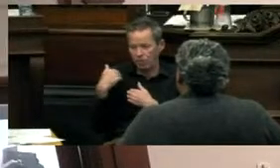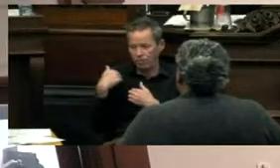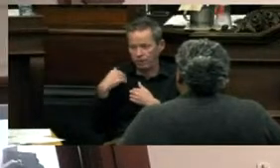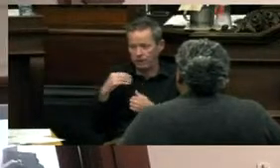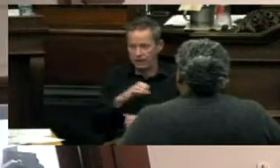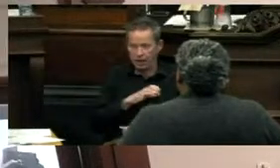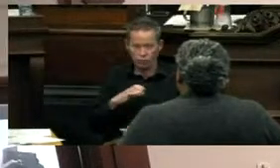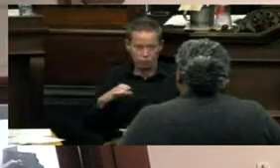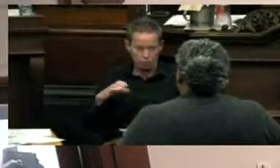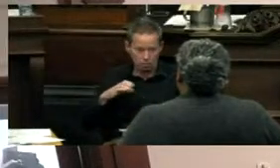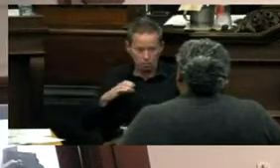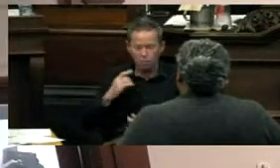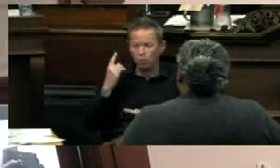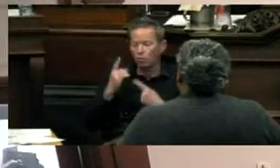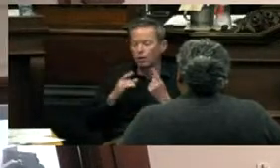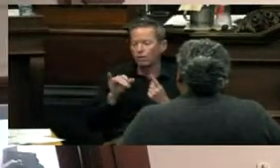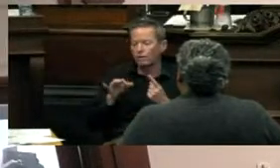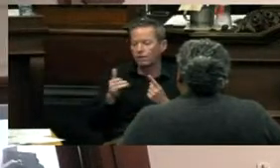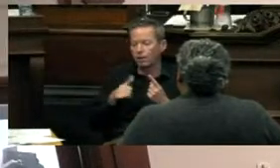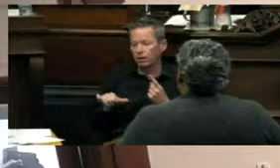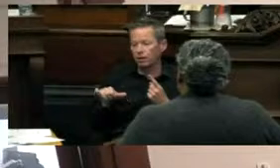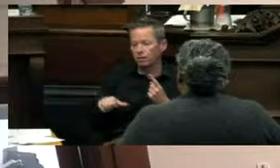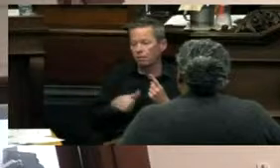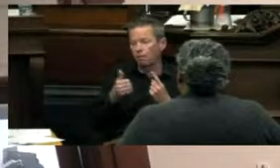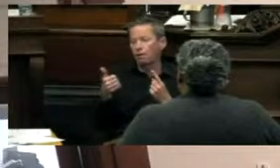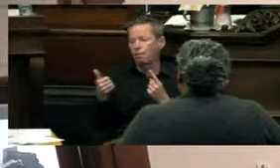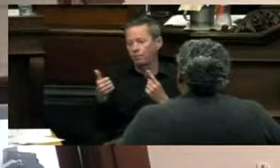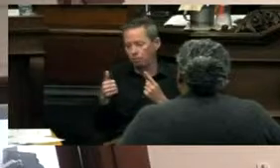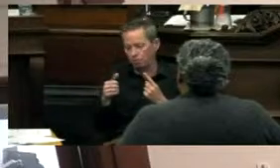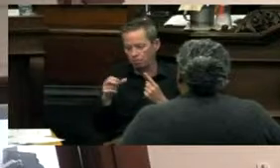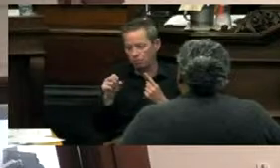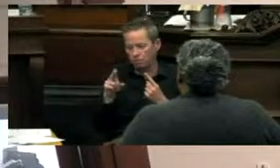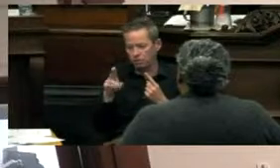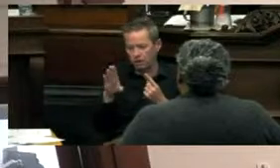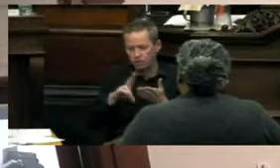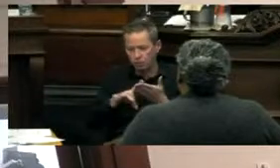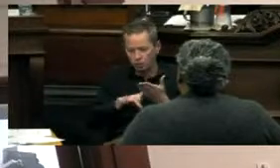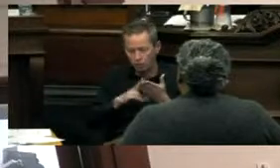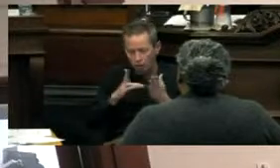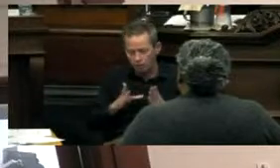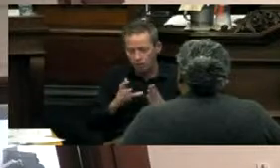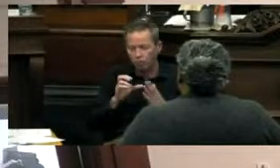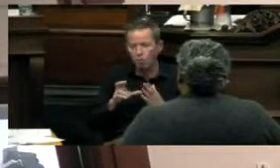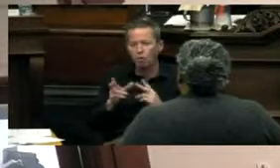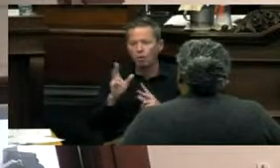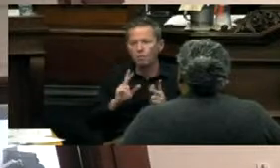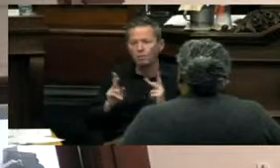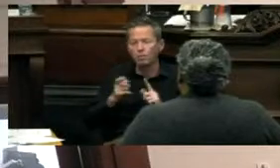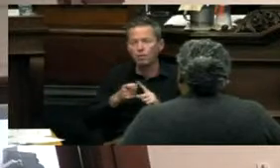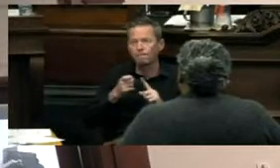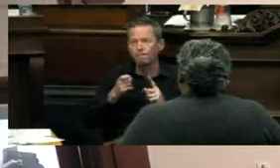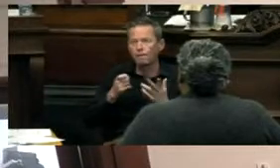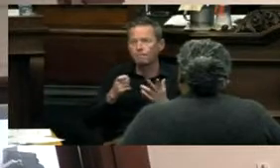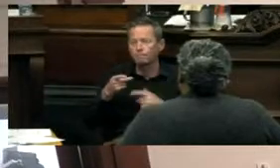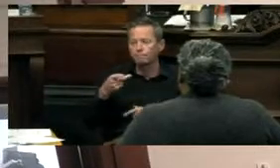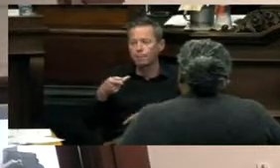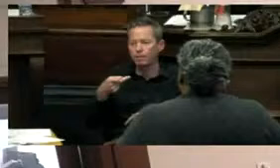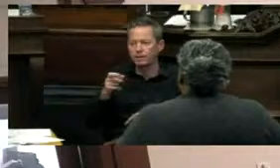from the National Police Accountability Council, and I'm wondering if there are any other